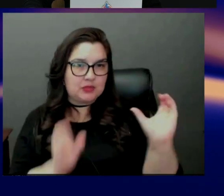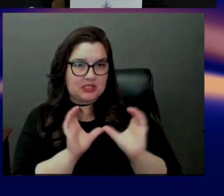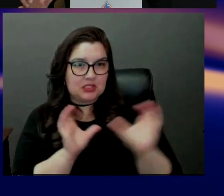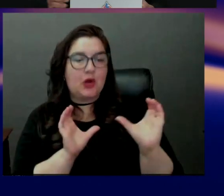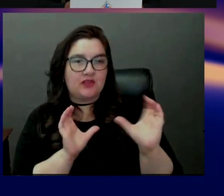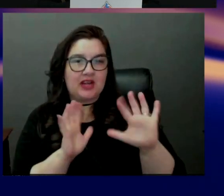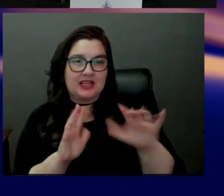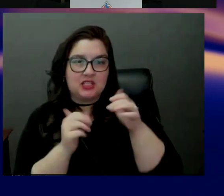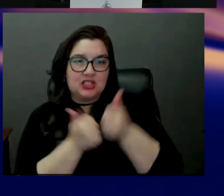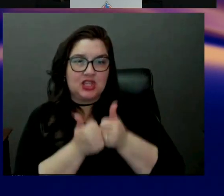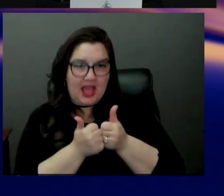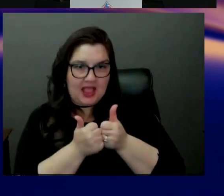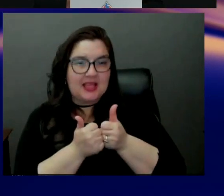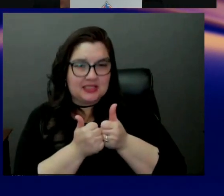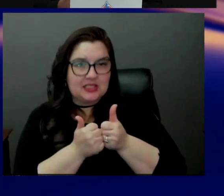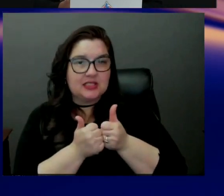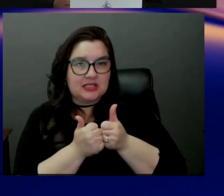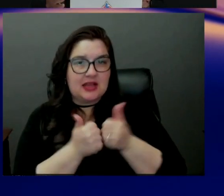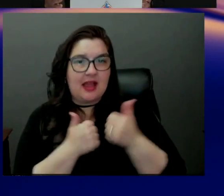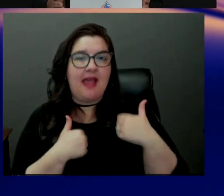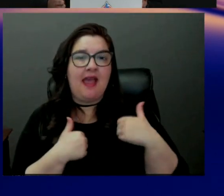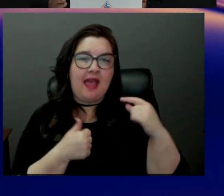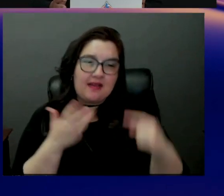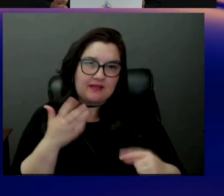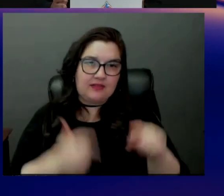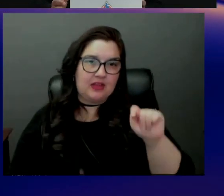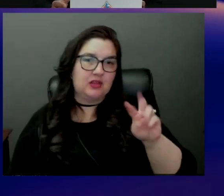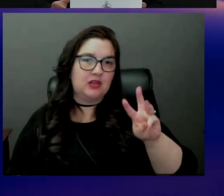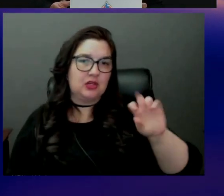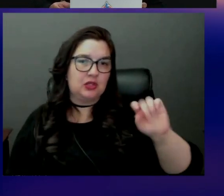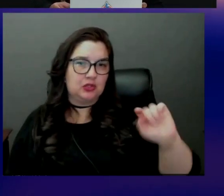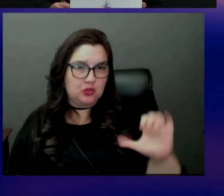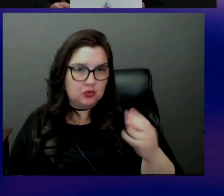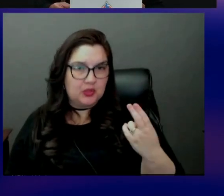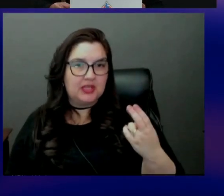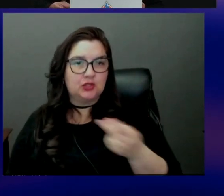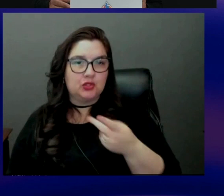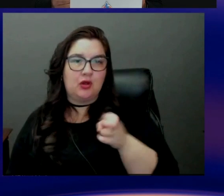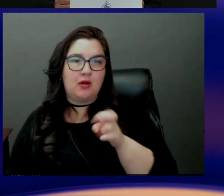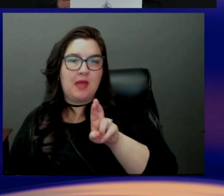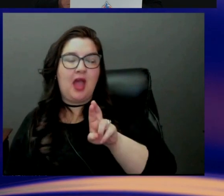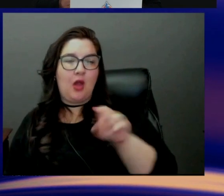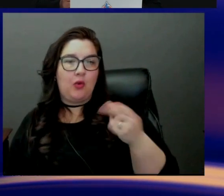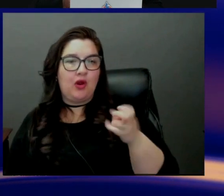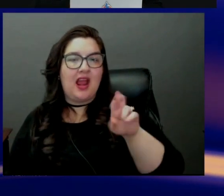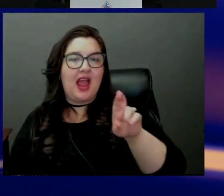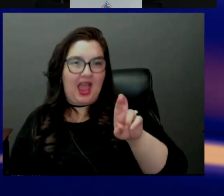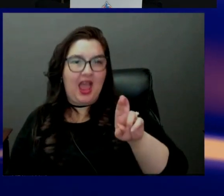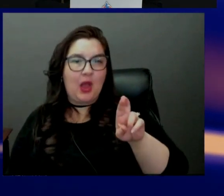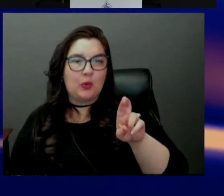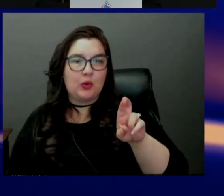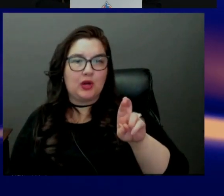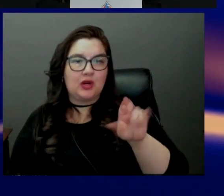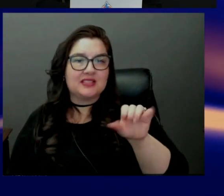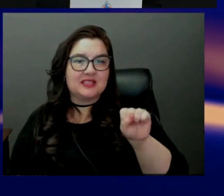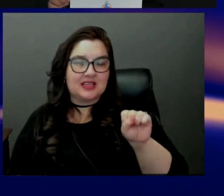we have the Twitch Power Hour SysOps series that is going to help you prepare for this exam.